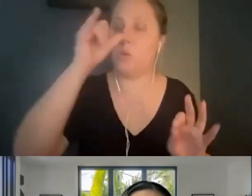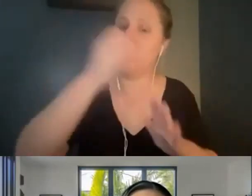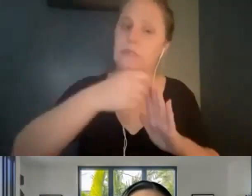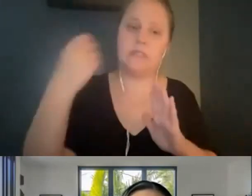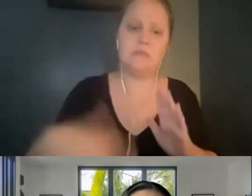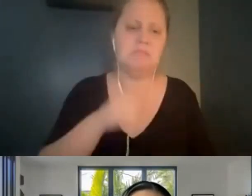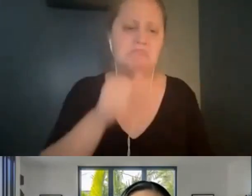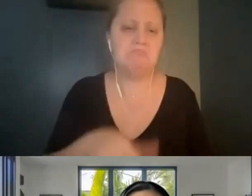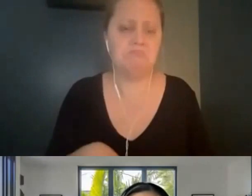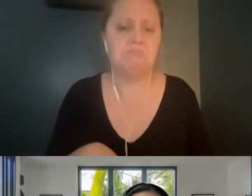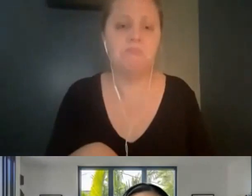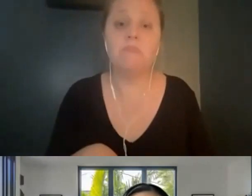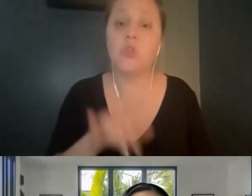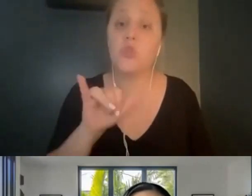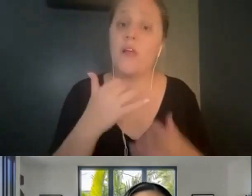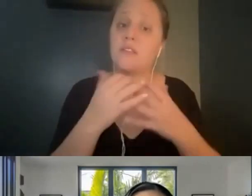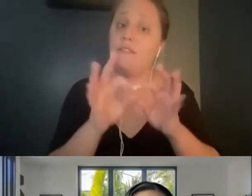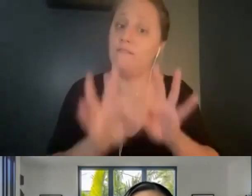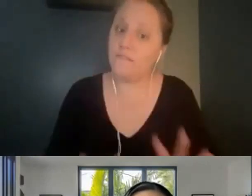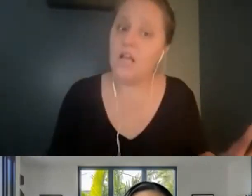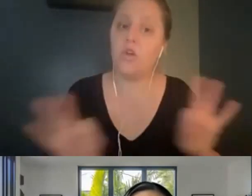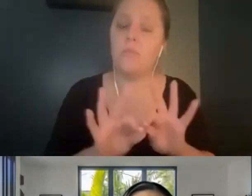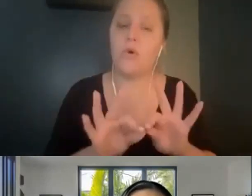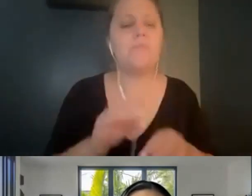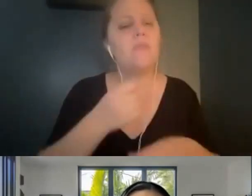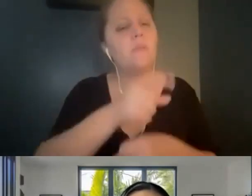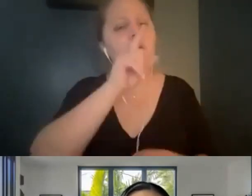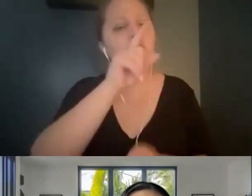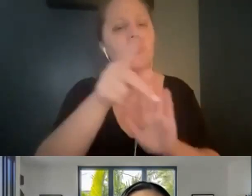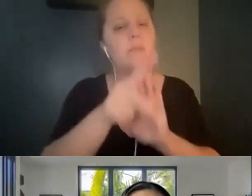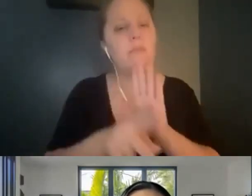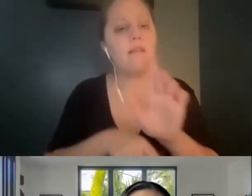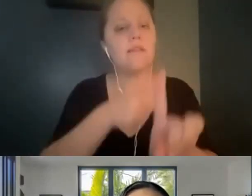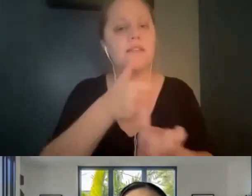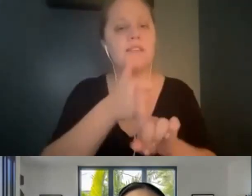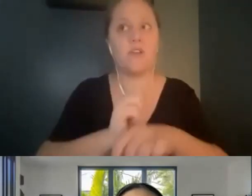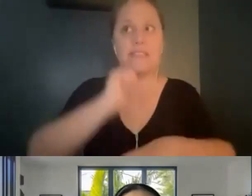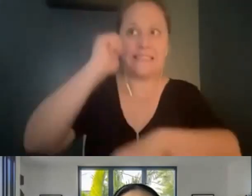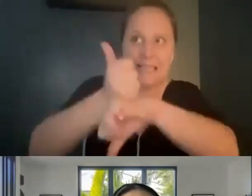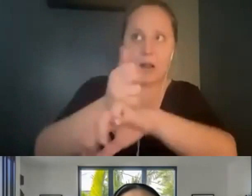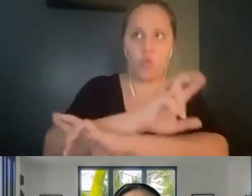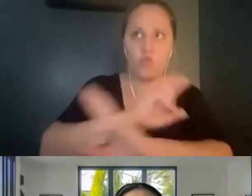valuable in that making sure that policies are just done again ahead of time instead of the wait.